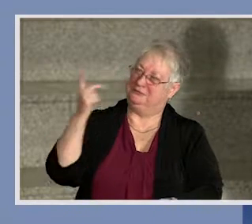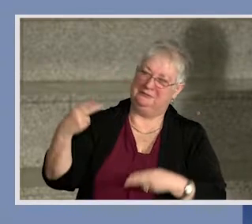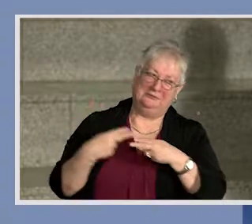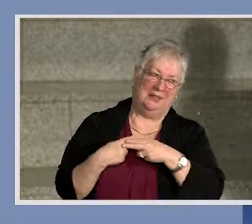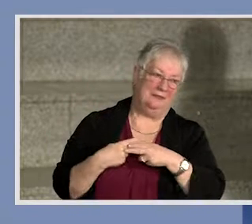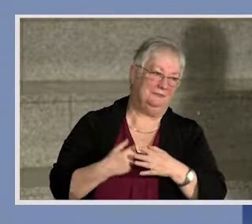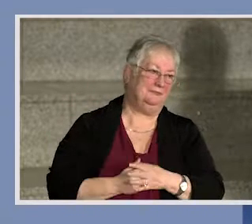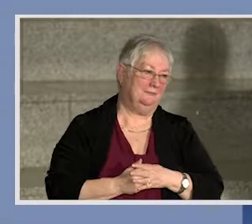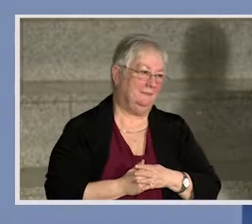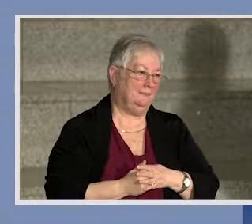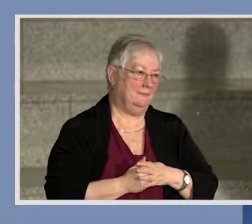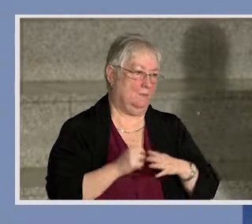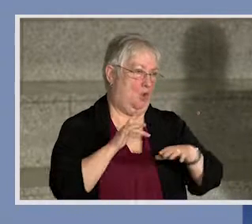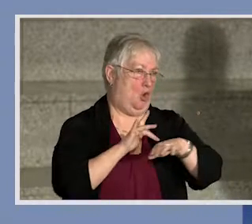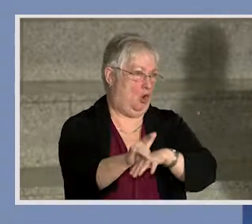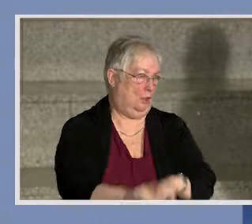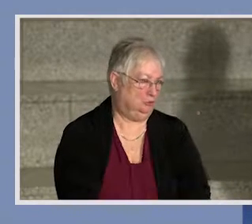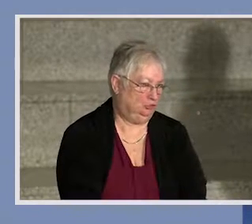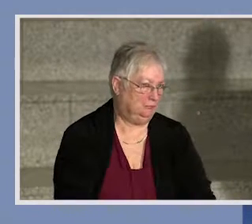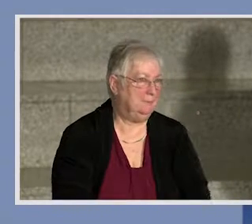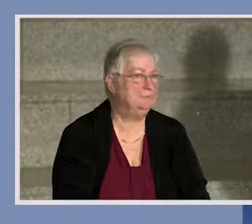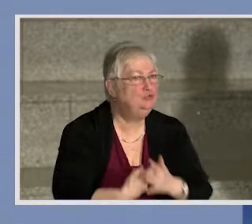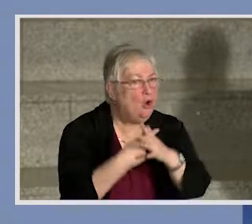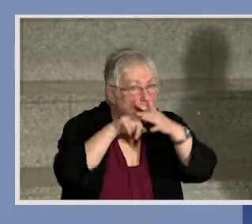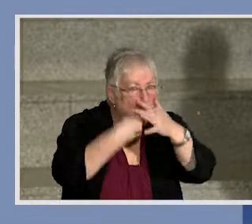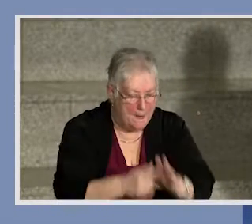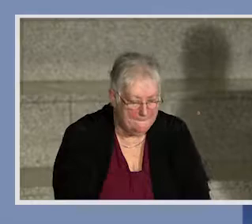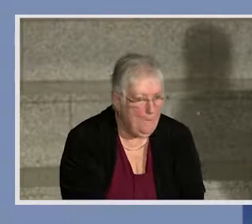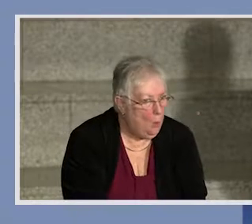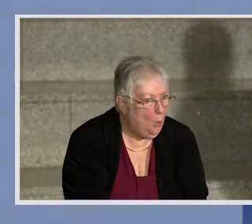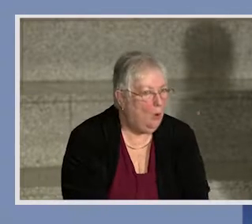THROUGH THEIR MATURATION AS YOUNG ADULTS.